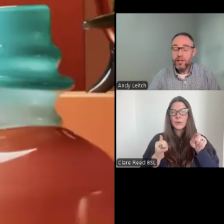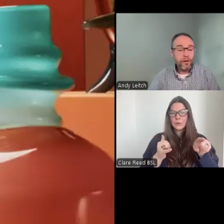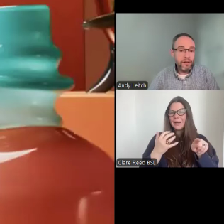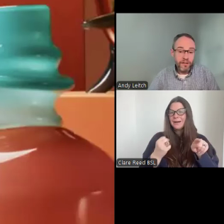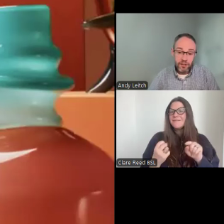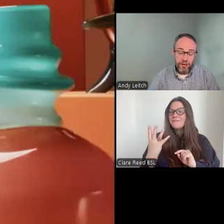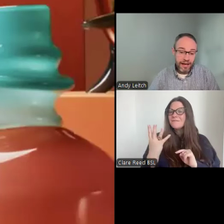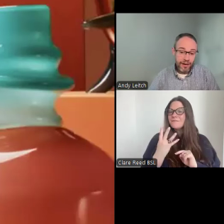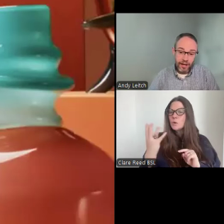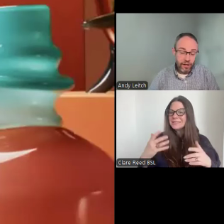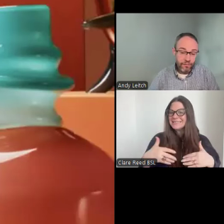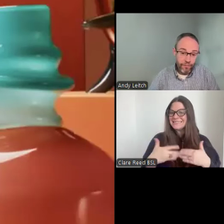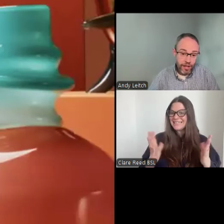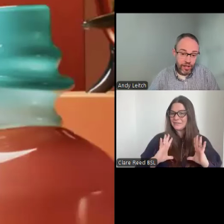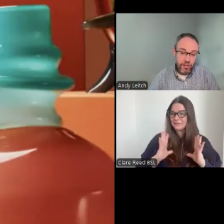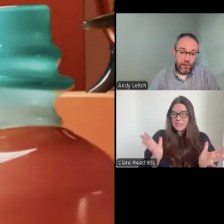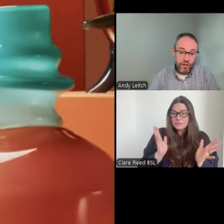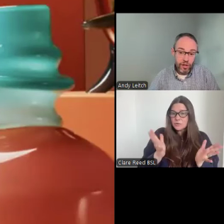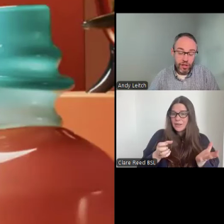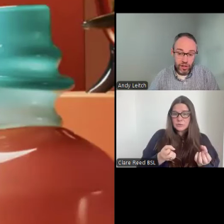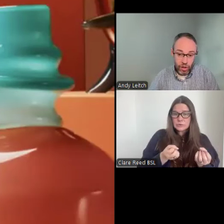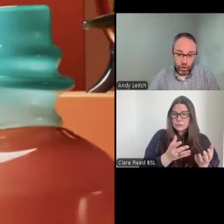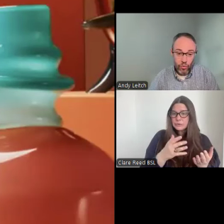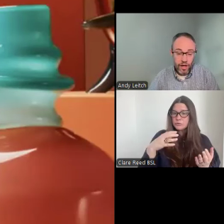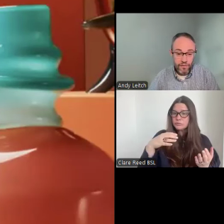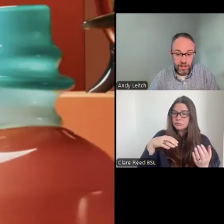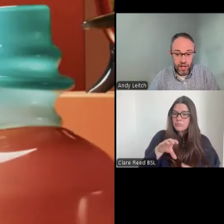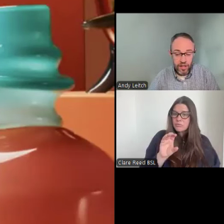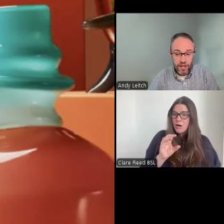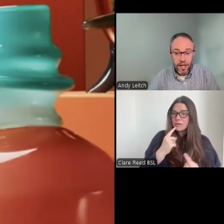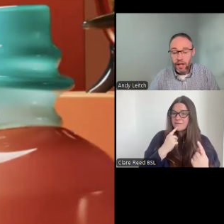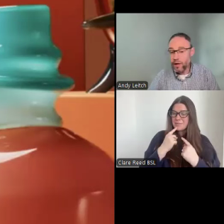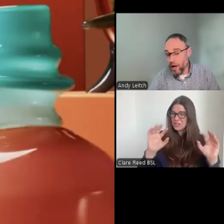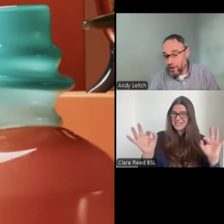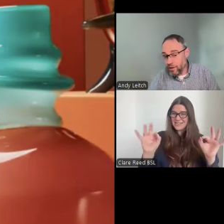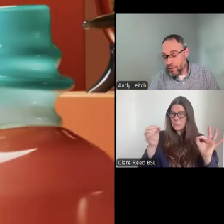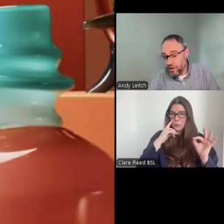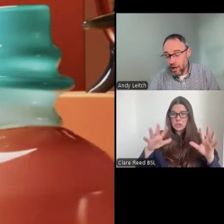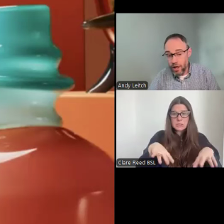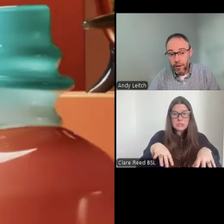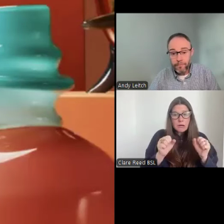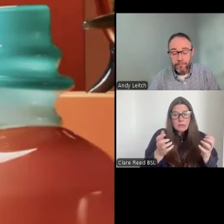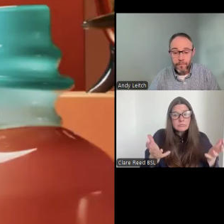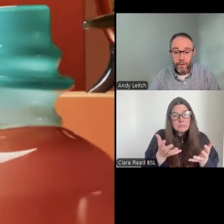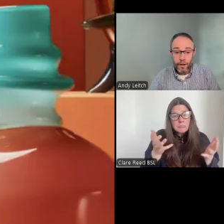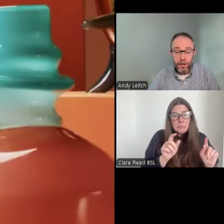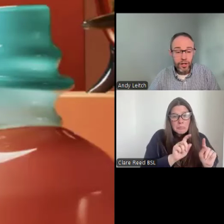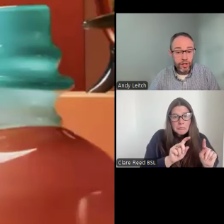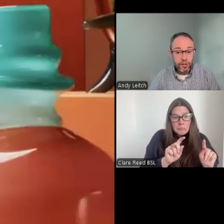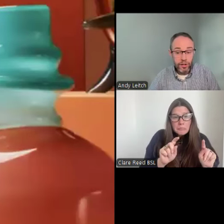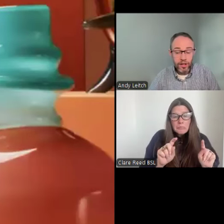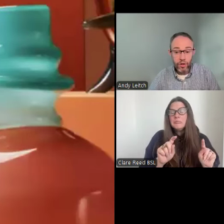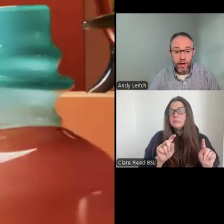you don't even need to put in any credit card information, so it's a good way of starting. There are others that you can have a look at.